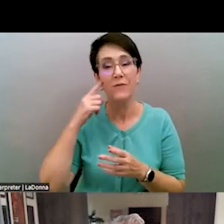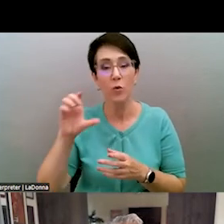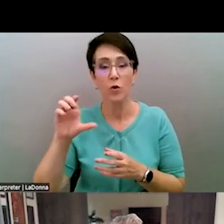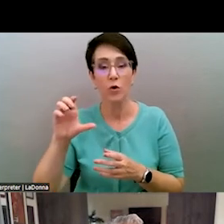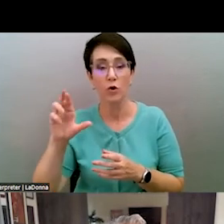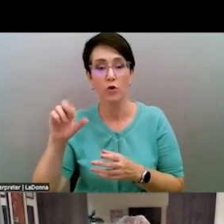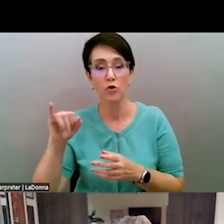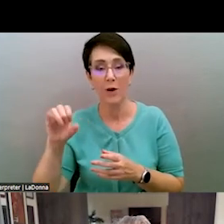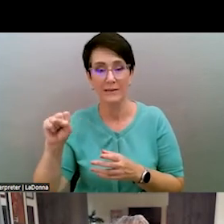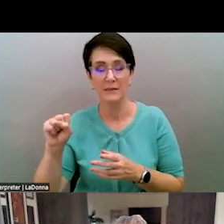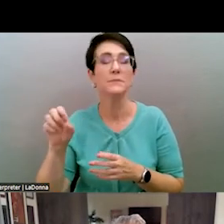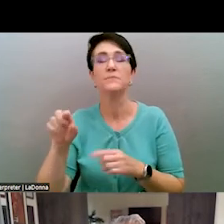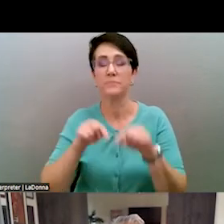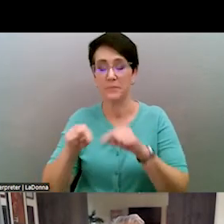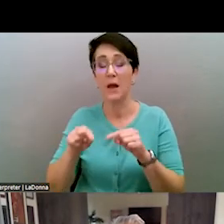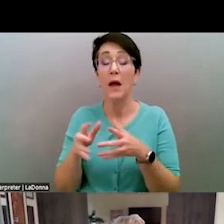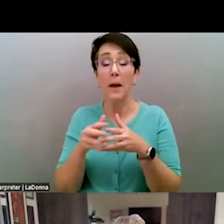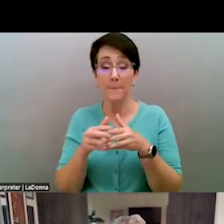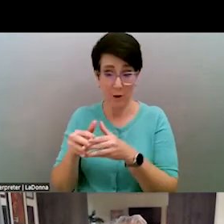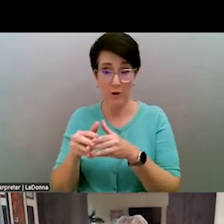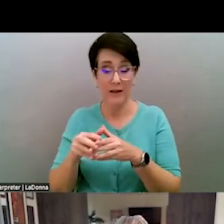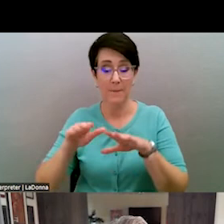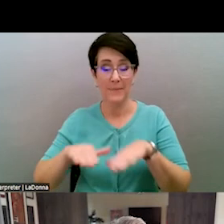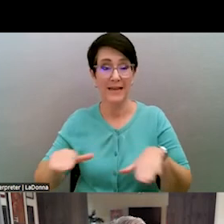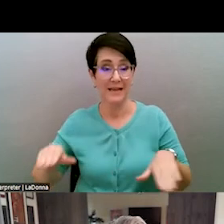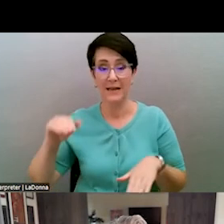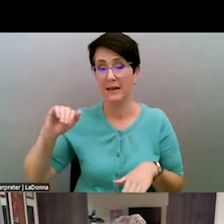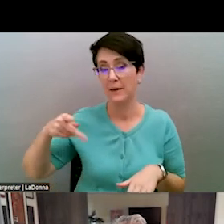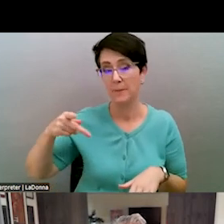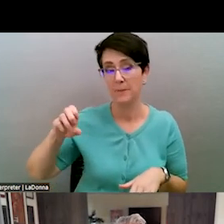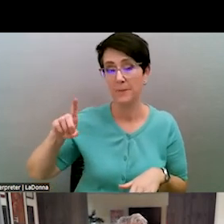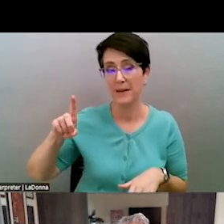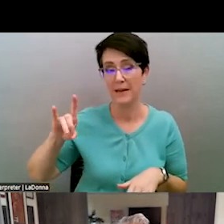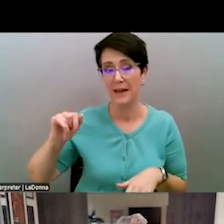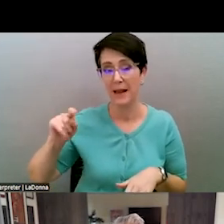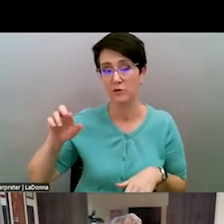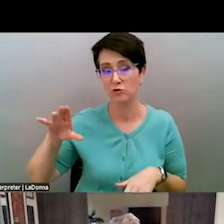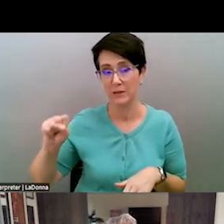FOUNDATION, CHILDREN'S HOSPITAL, ADOLESCENT CHILD PSYCHOLOGIST, EMERGENCY ON MENTAL HEALTH,